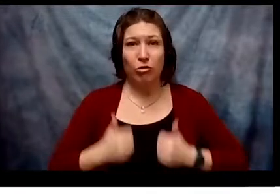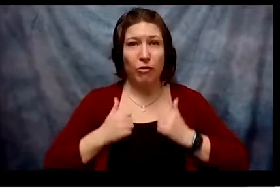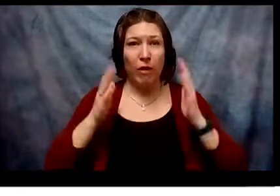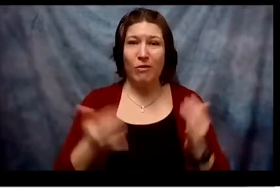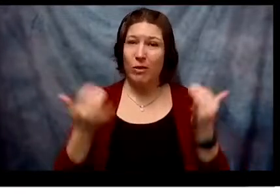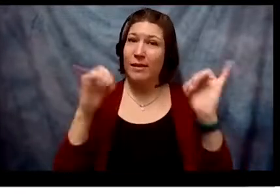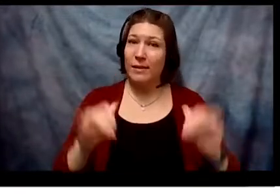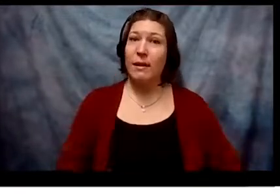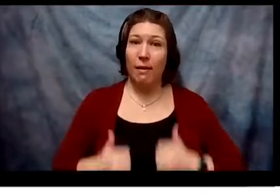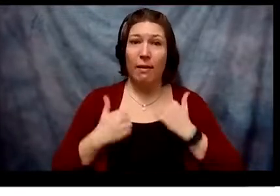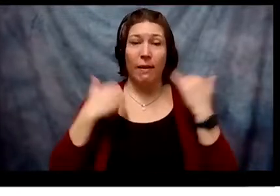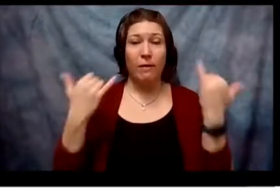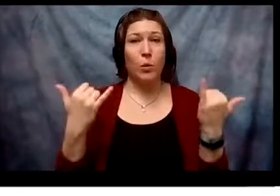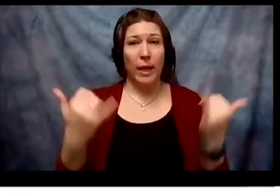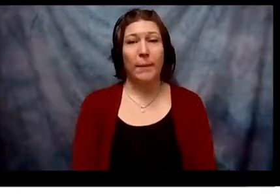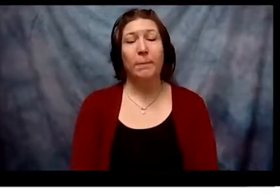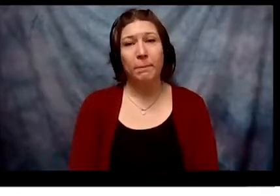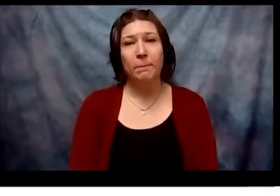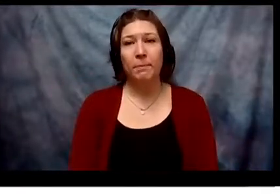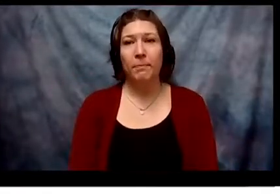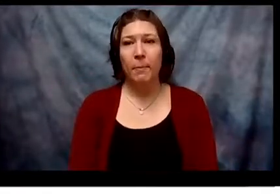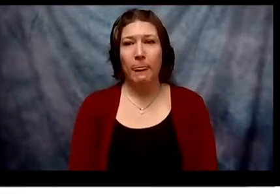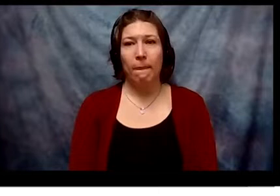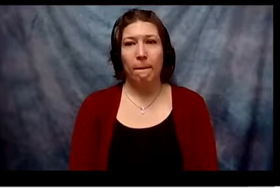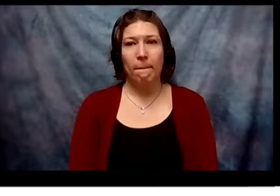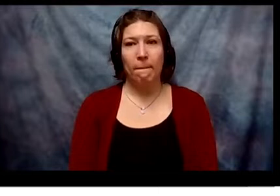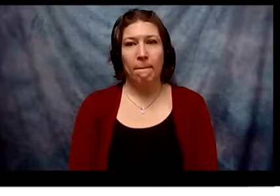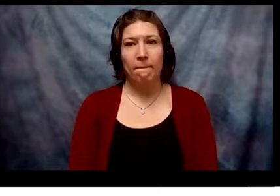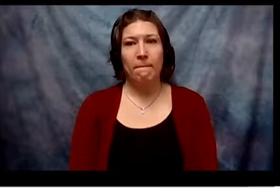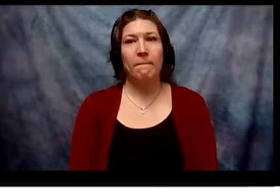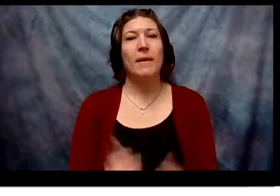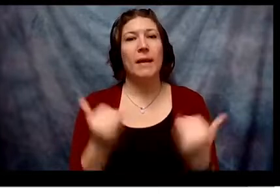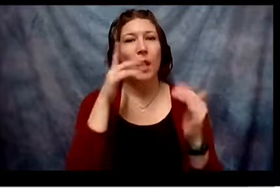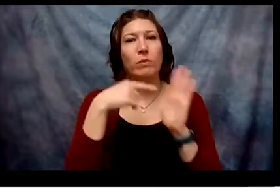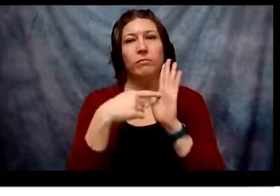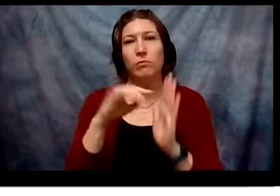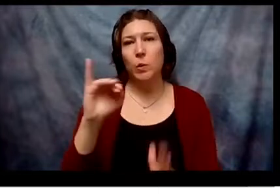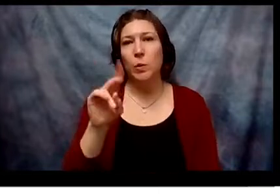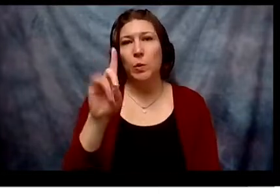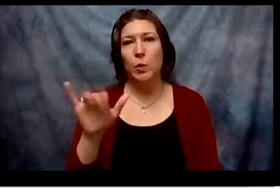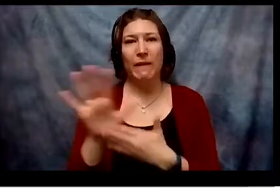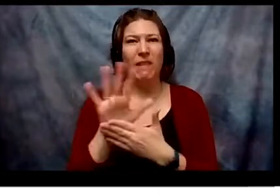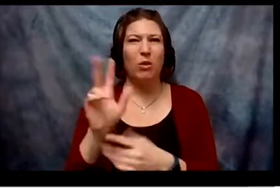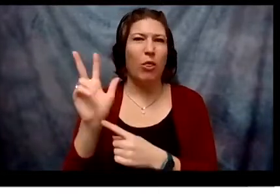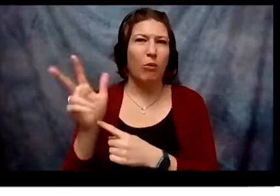alive today. I will now play Judy's three minute video.